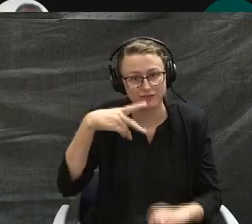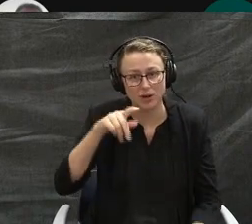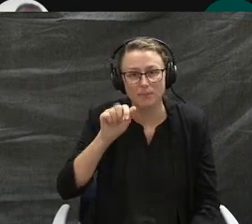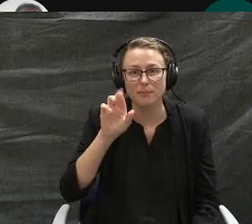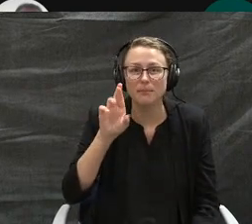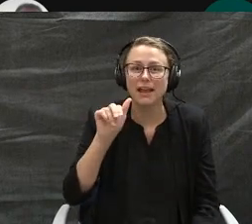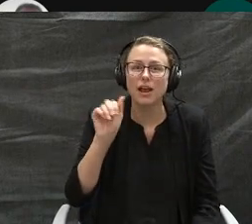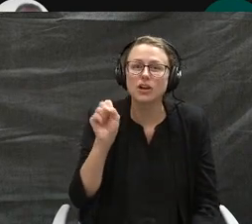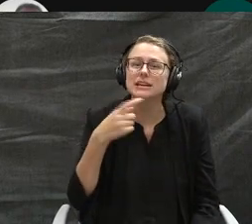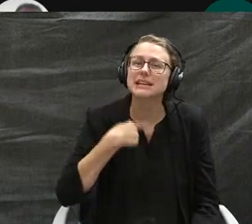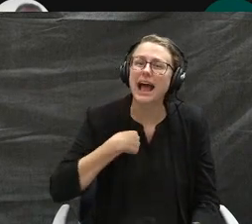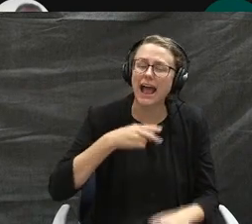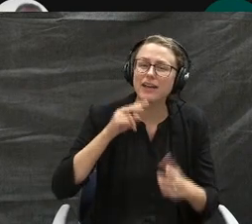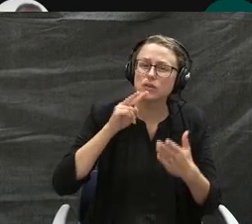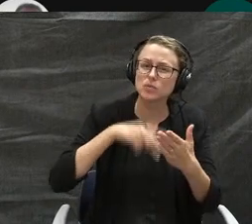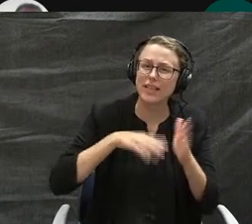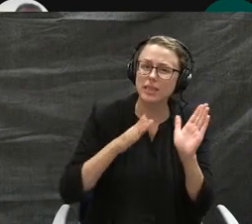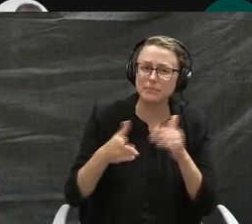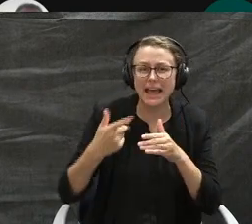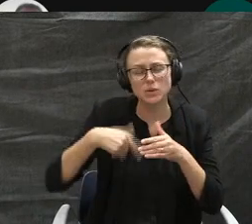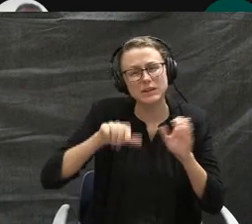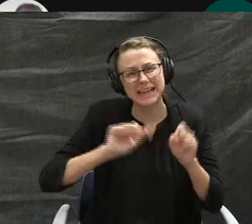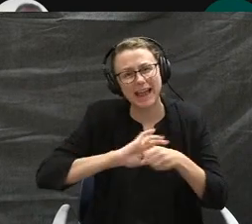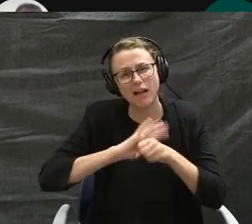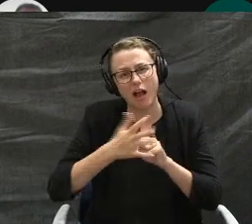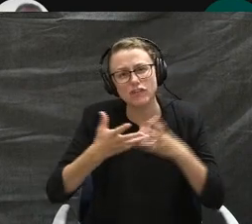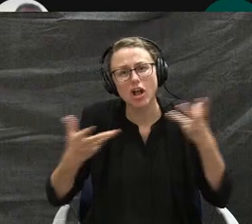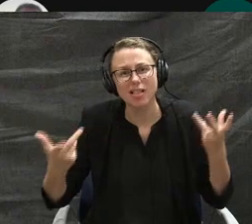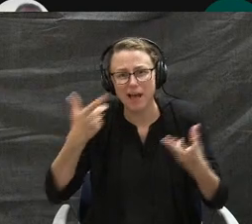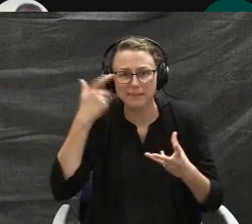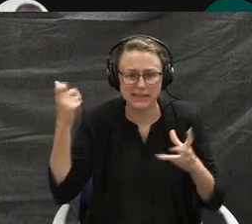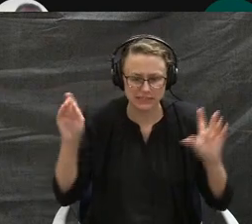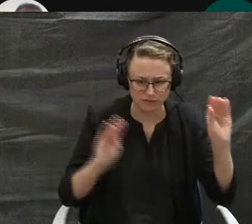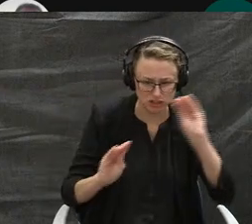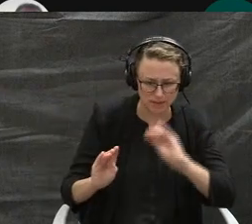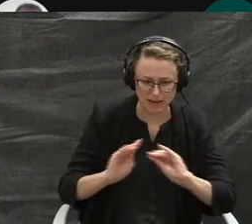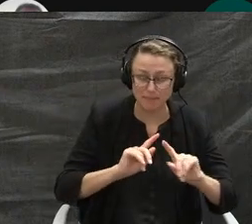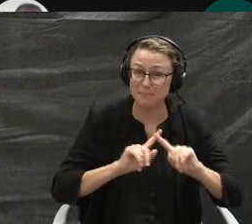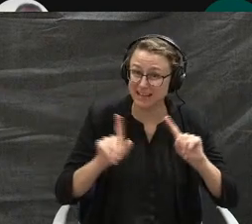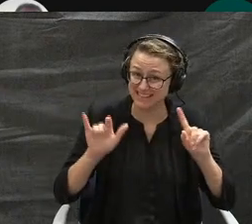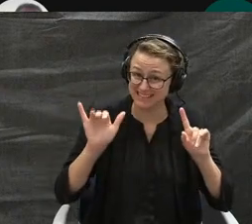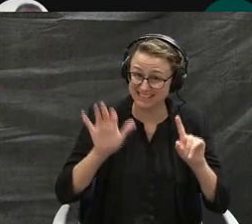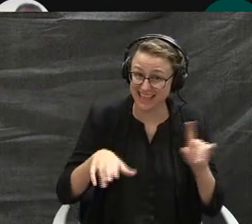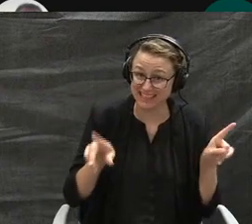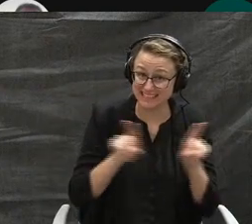and cover a lot of it, but I'm wondering if that's the case with emergent too because it would be extremely beneficial